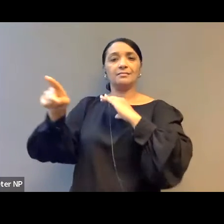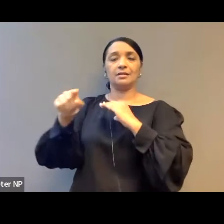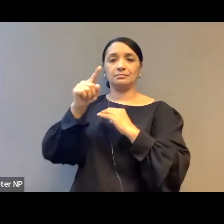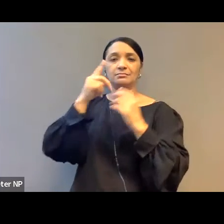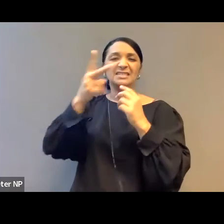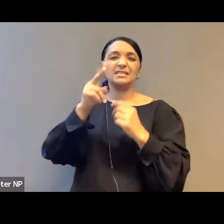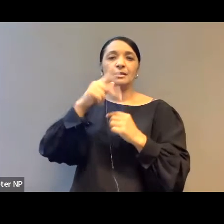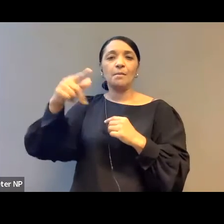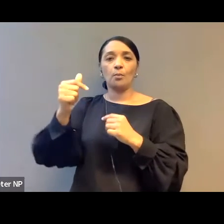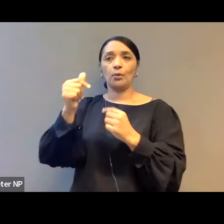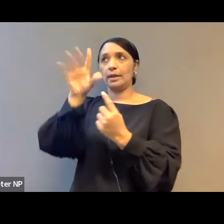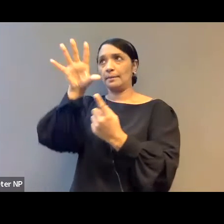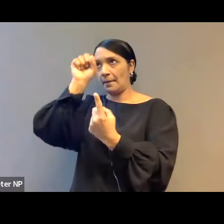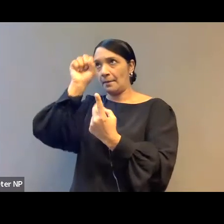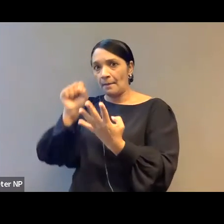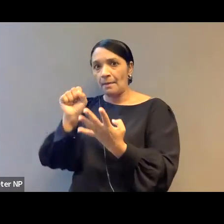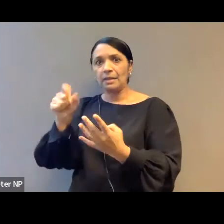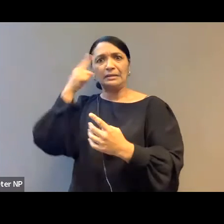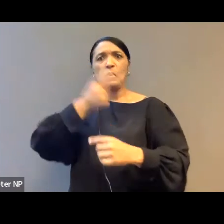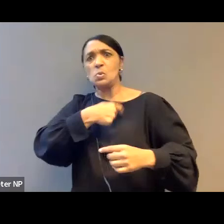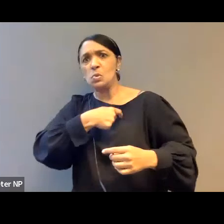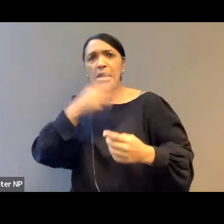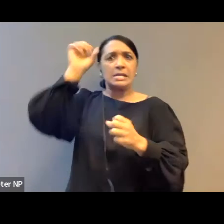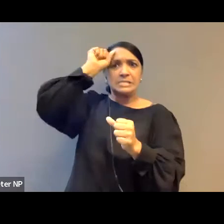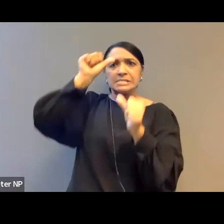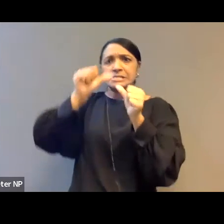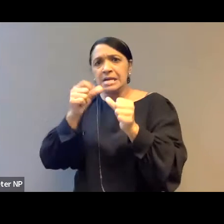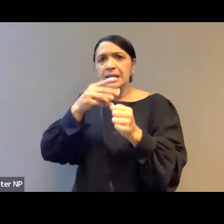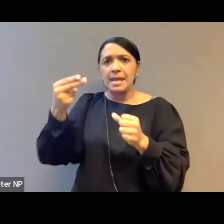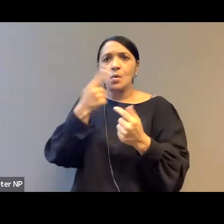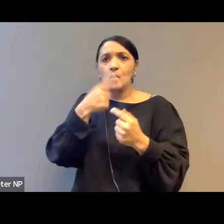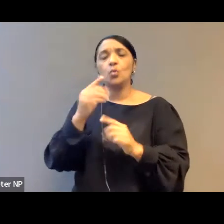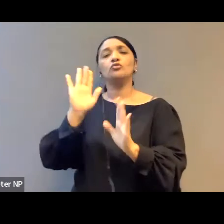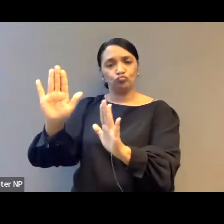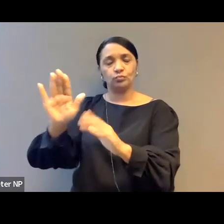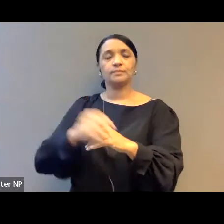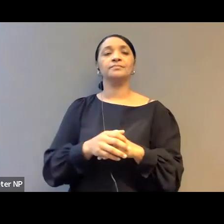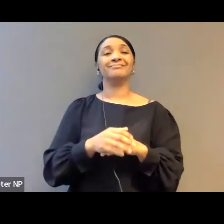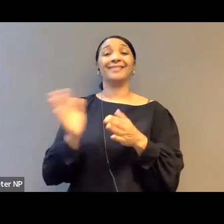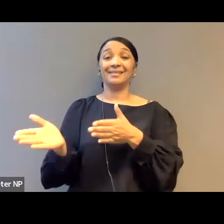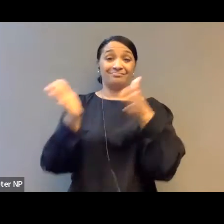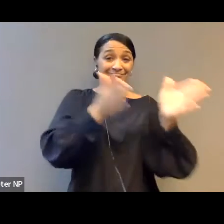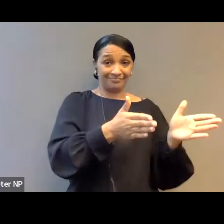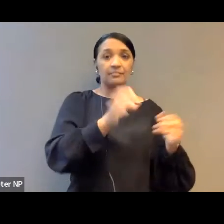so feel free to not keep them in mind too long. The European Council is a bit more